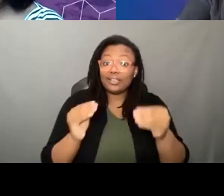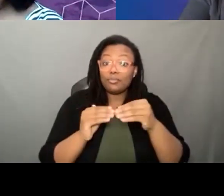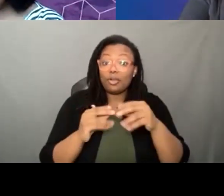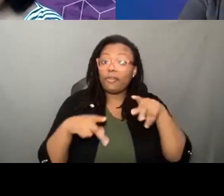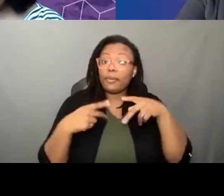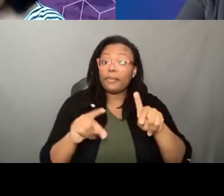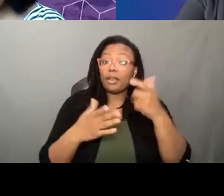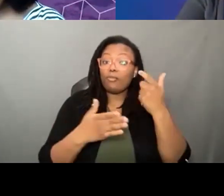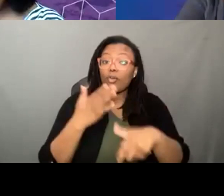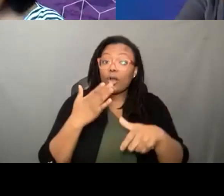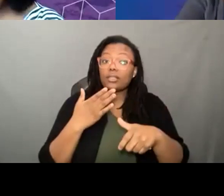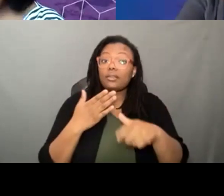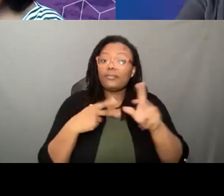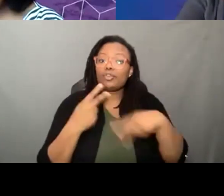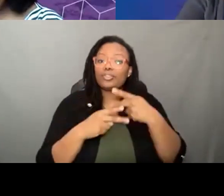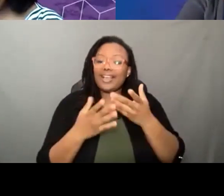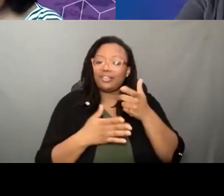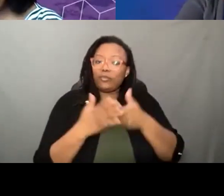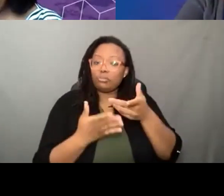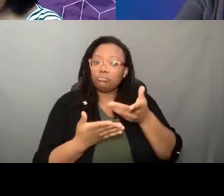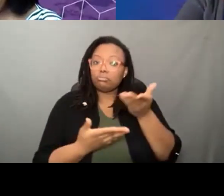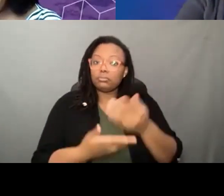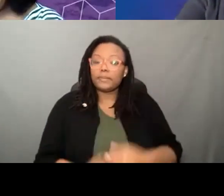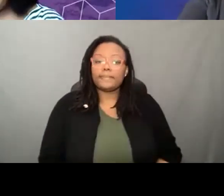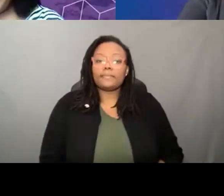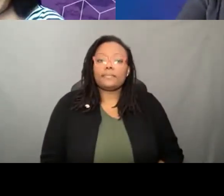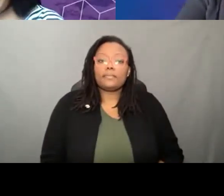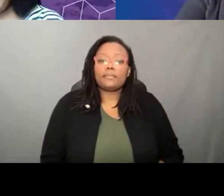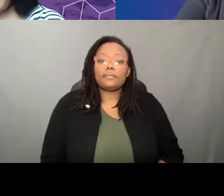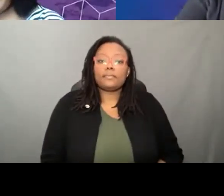of costs -- of those types of costs. Beatriz Azor: So, conference,